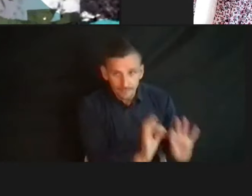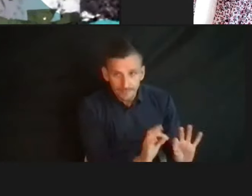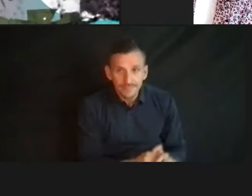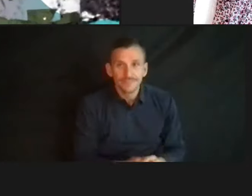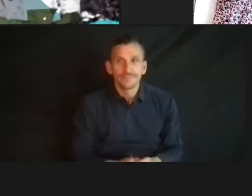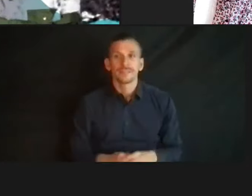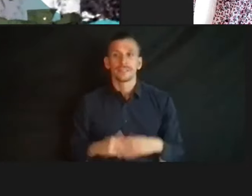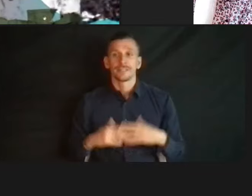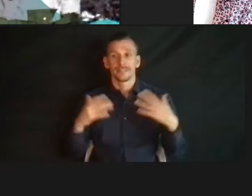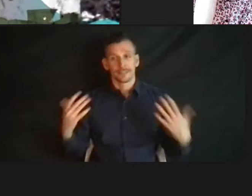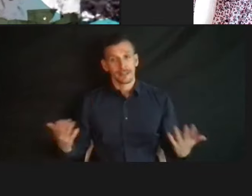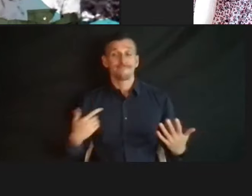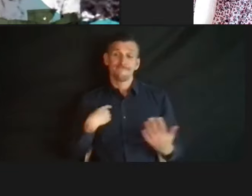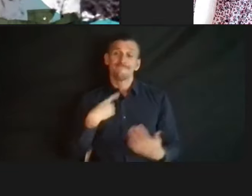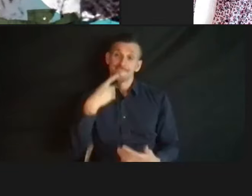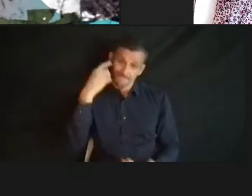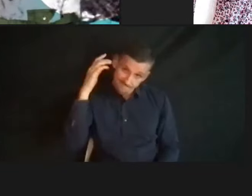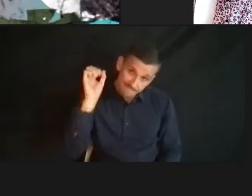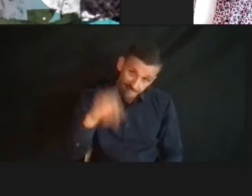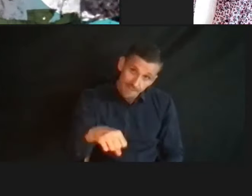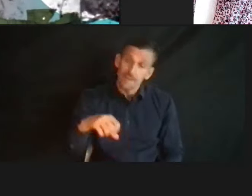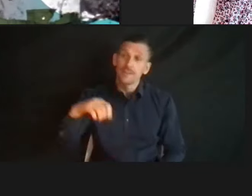and conflict leads to climate change, as Opira highlighted,